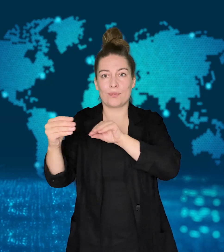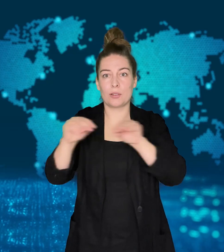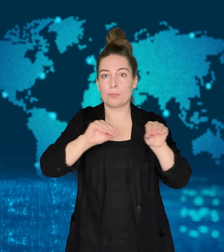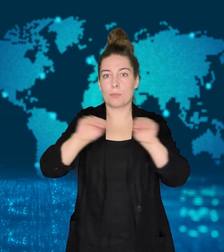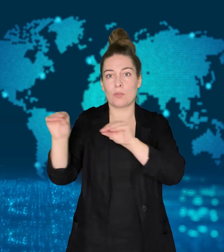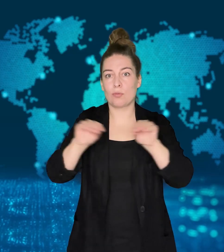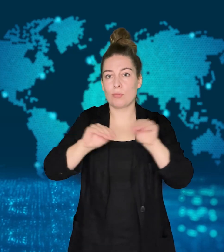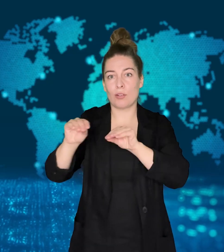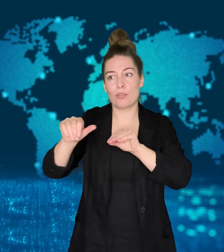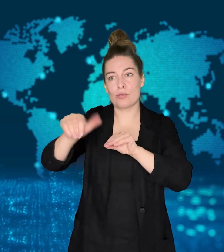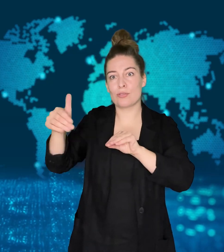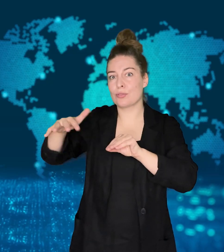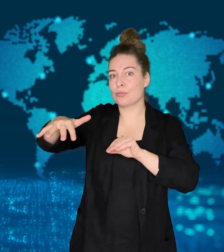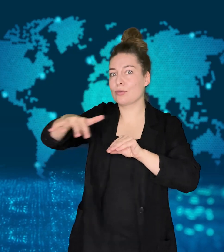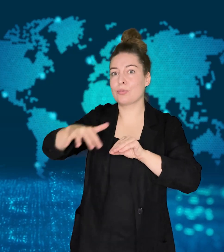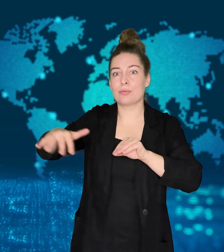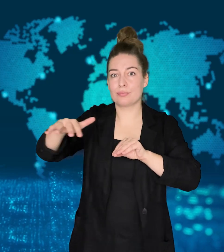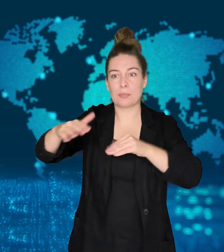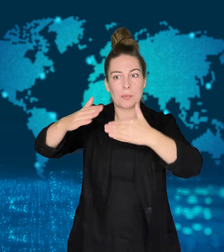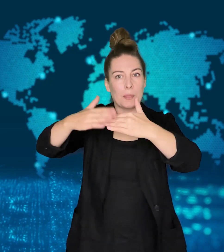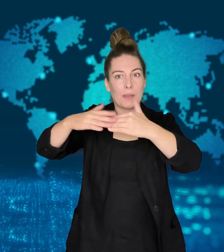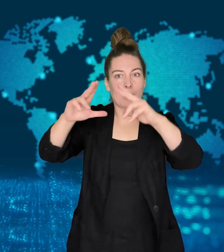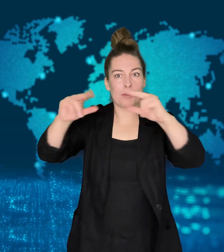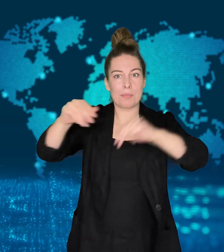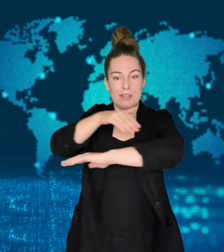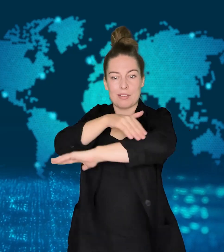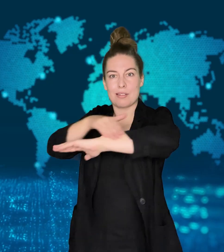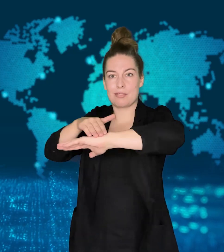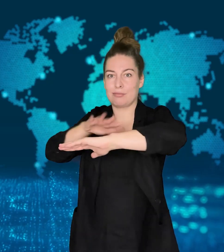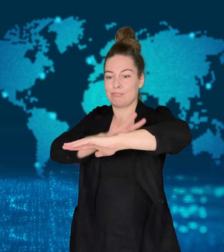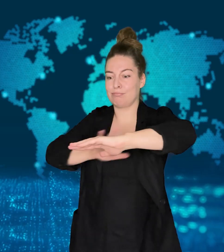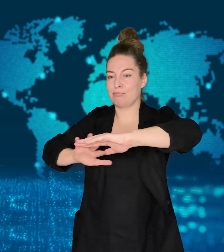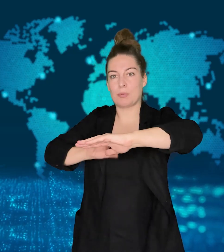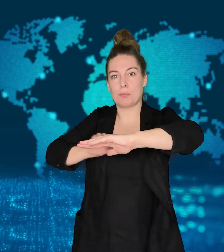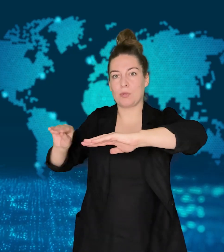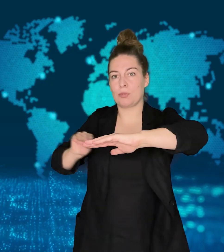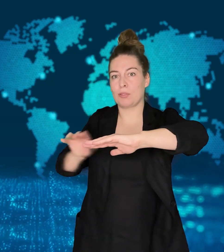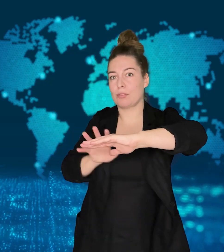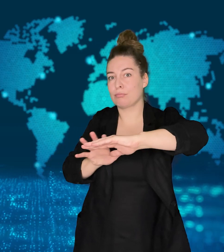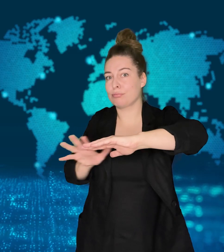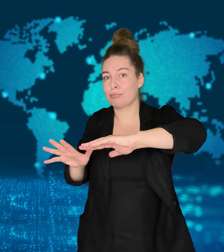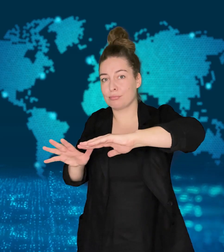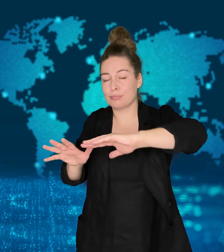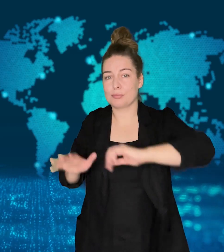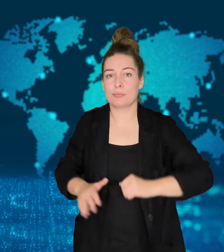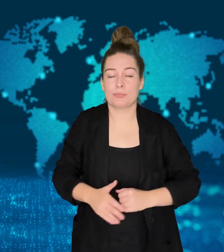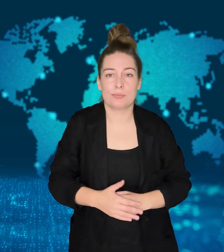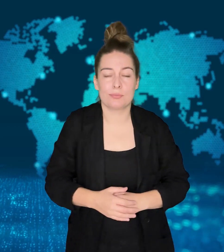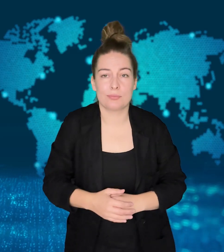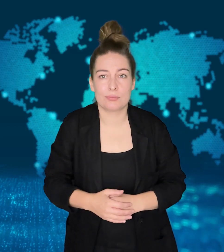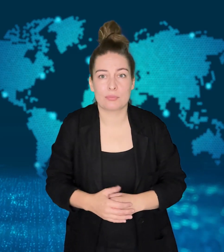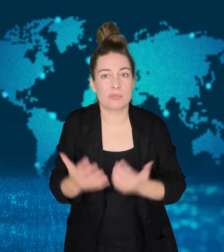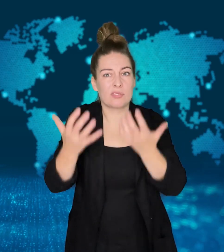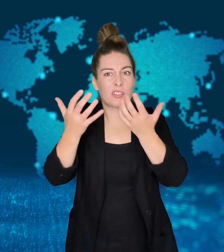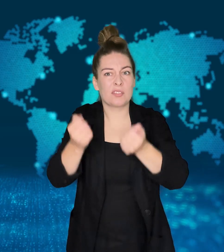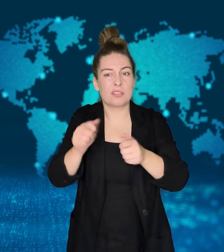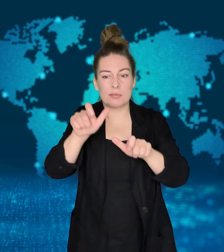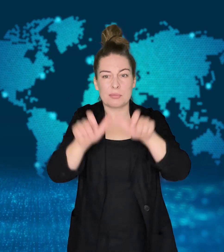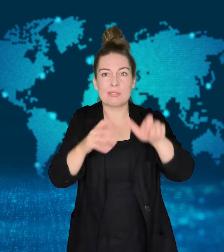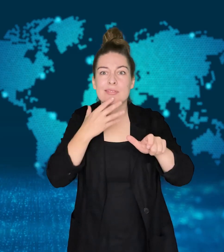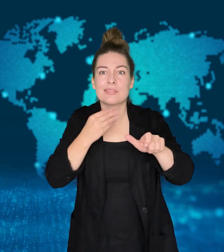Israel has ordered the evacuation of 28 villages near the Lebanon border.